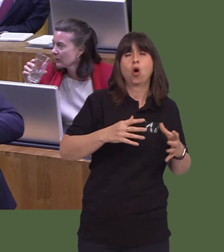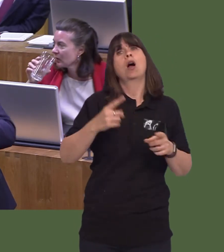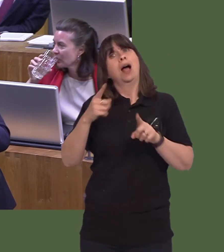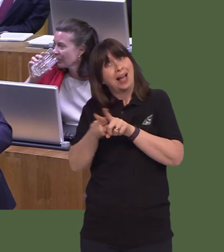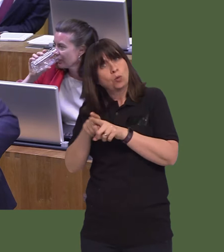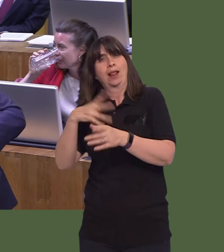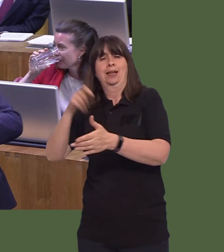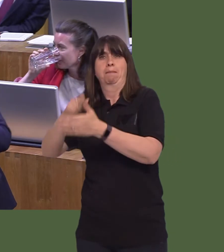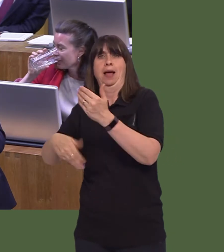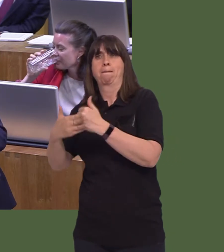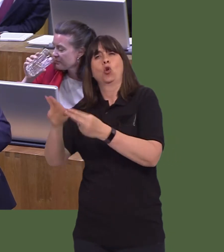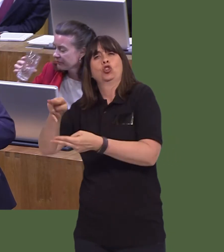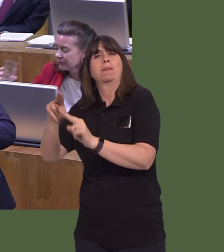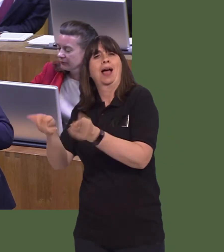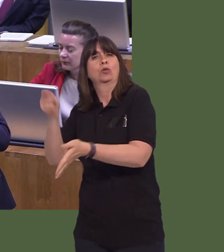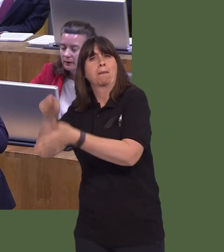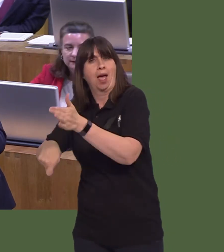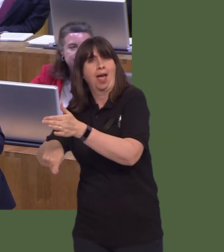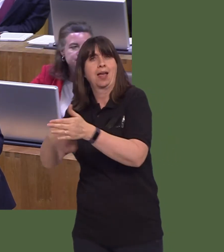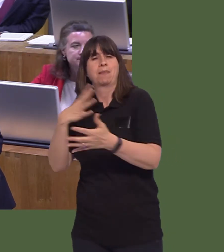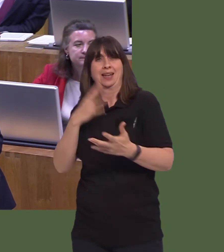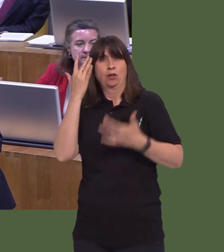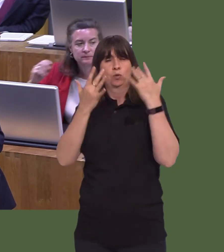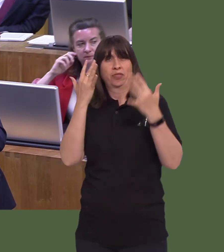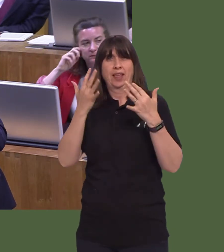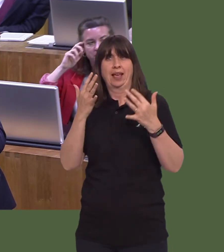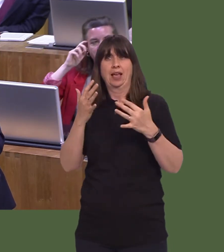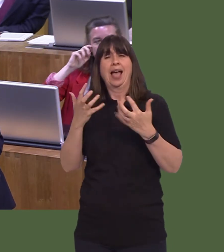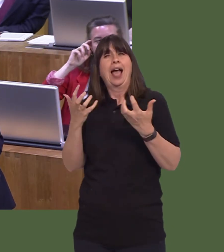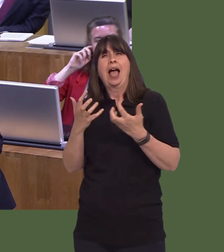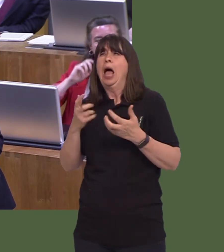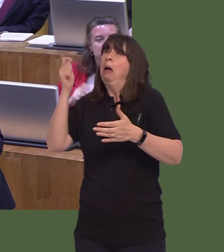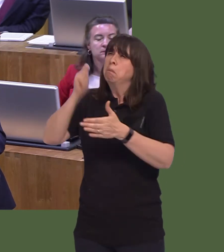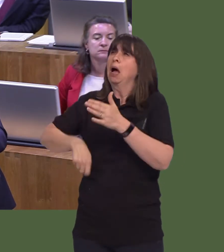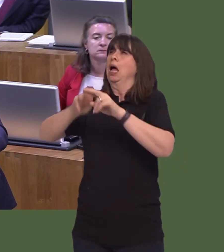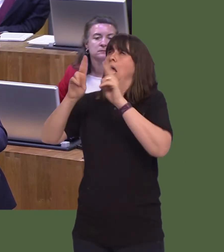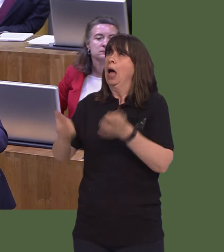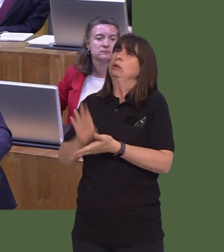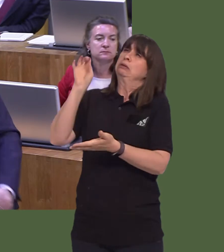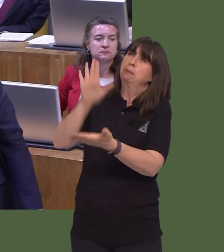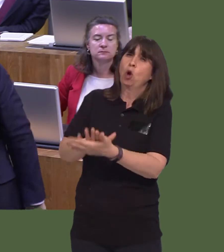we also need to look at other ways in which people can get a stake in property without having to buy a house outright, which would be beyond them financially.